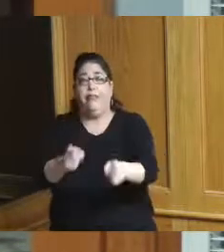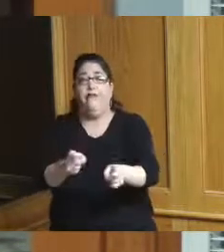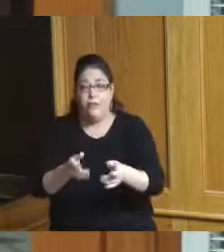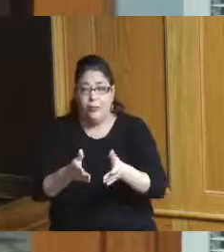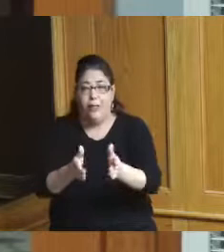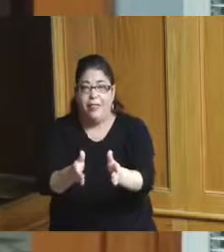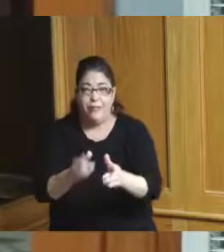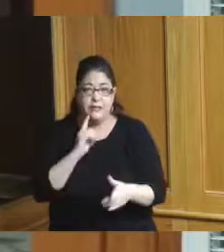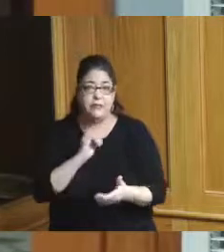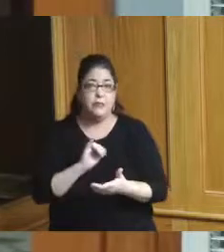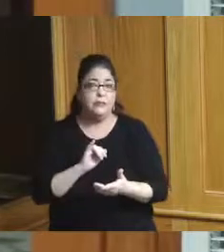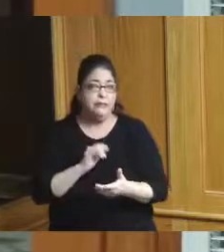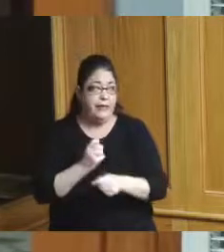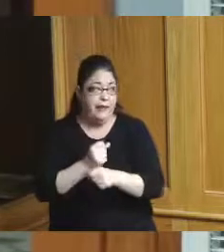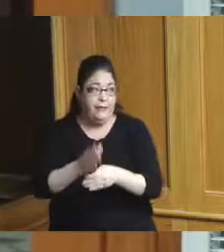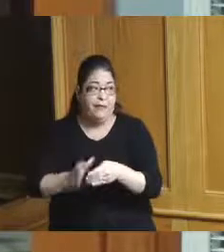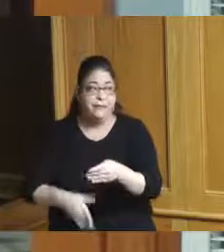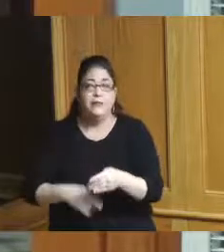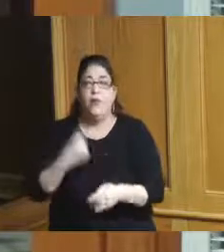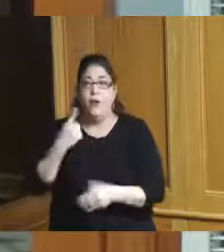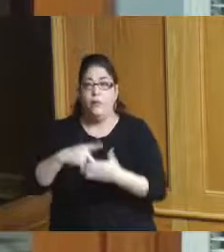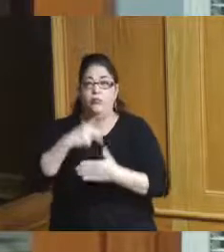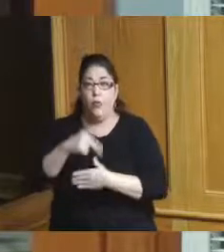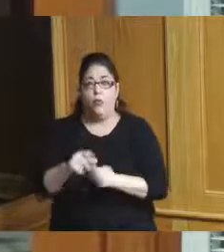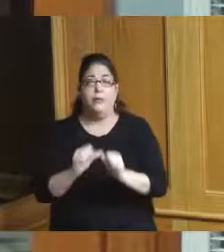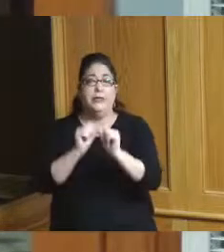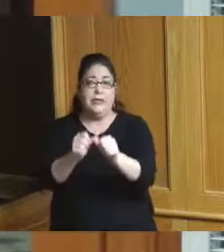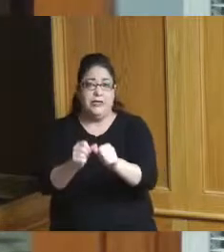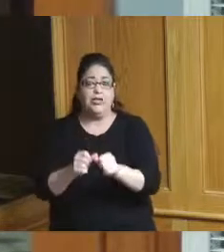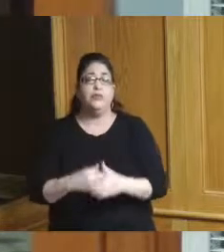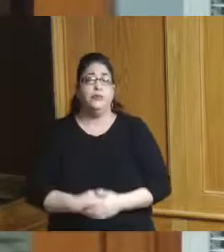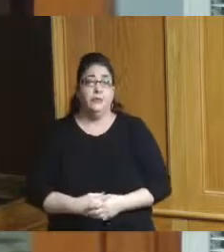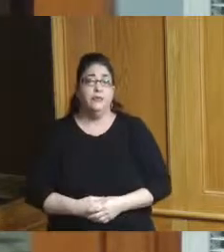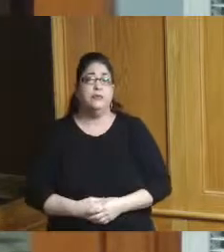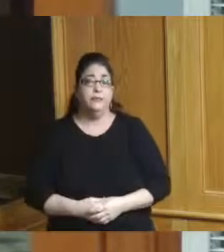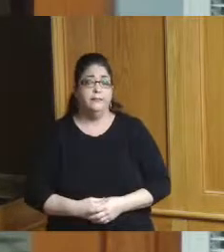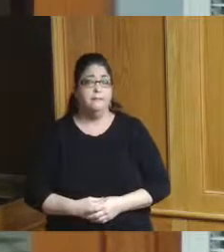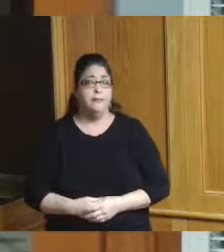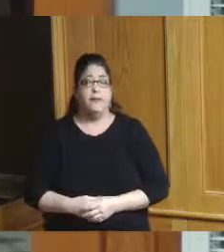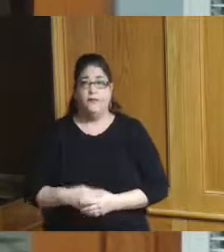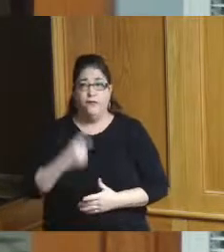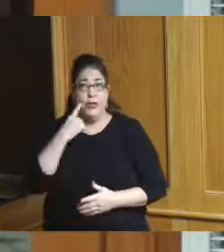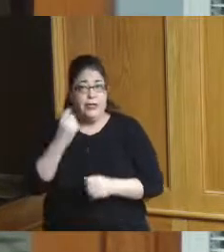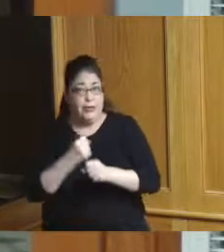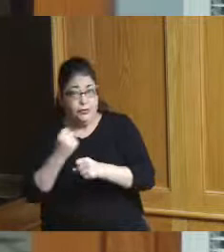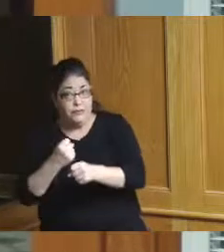but that is a program that has continued to be in in here for years and if people I know it's